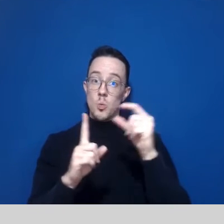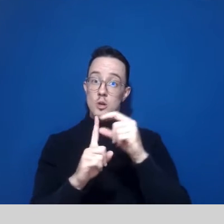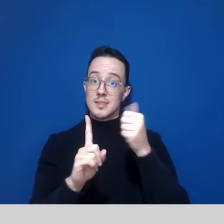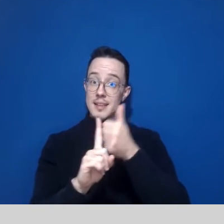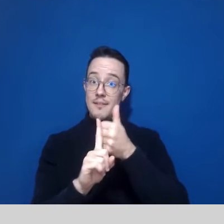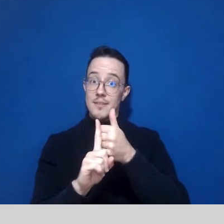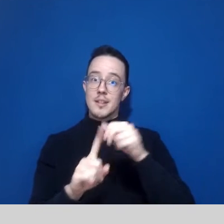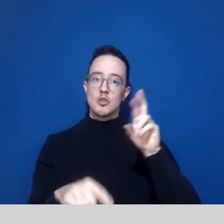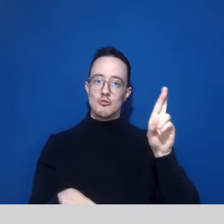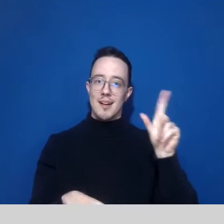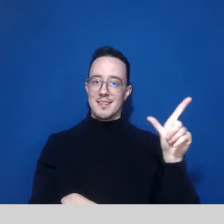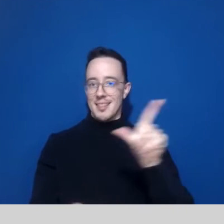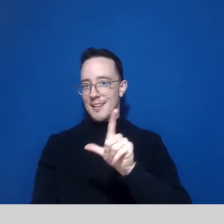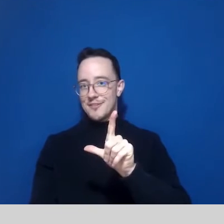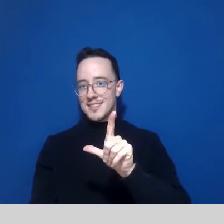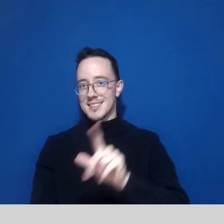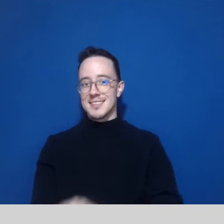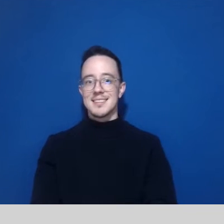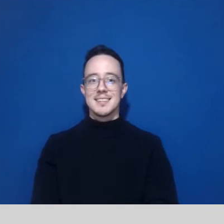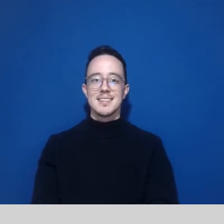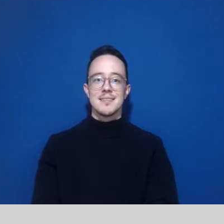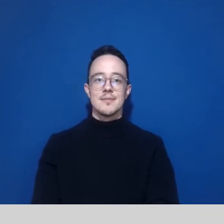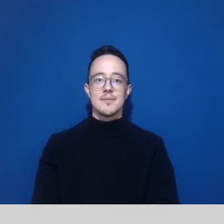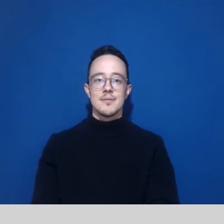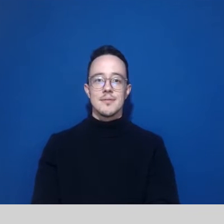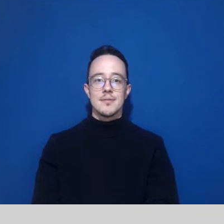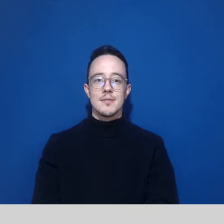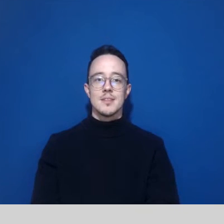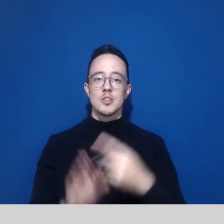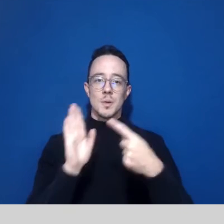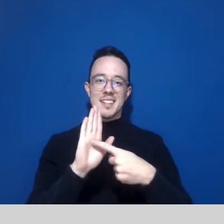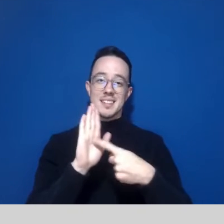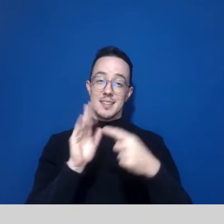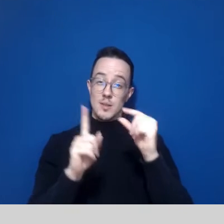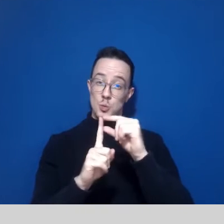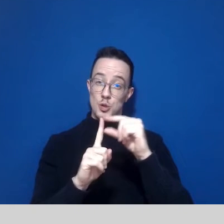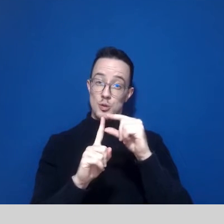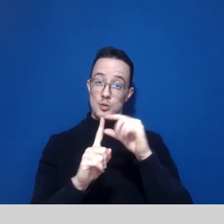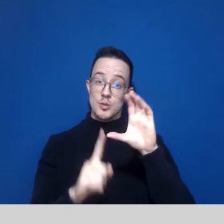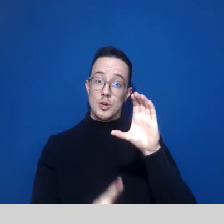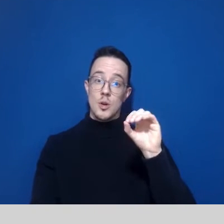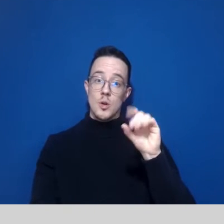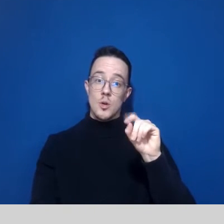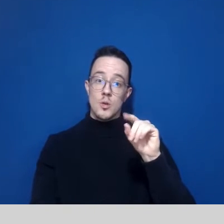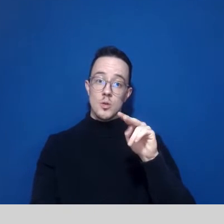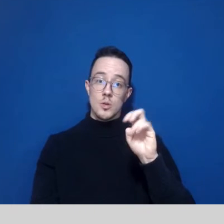you sort them from the right side, from the right to the left. So first come to words, cut and cut